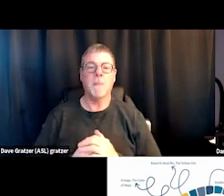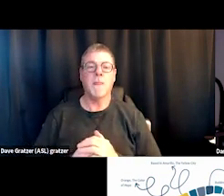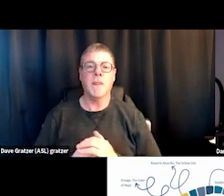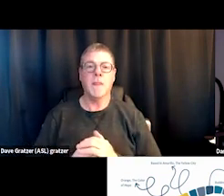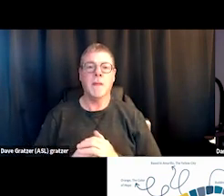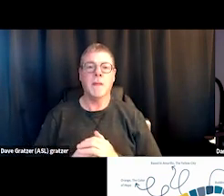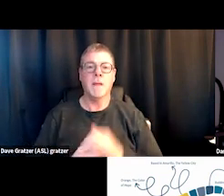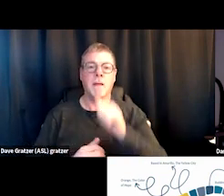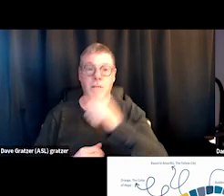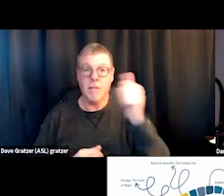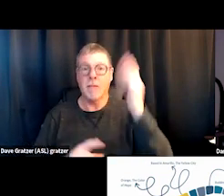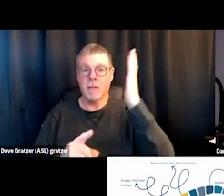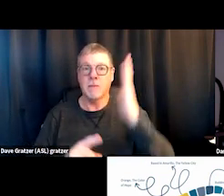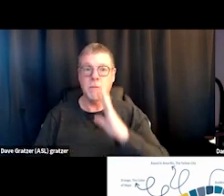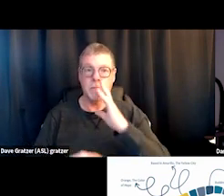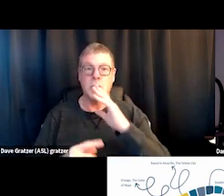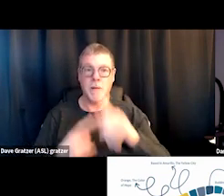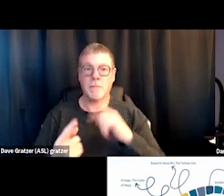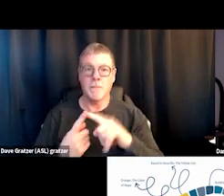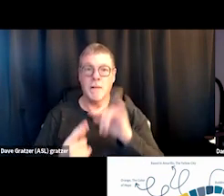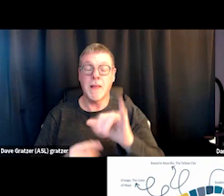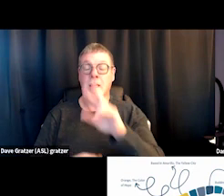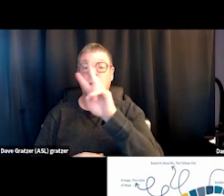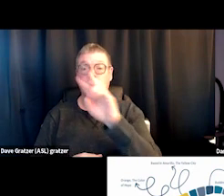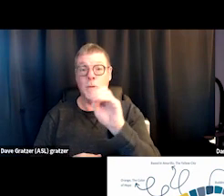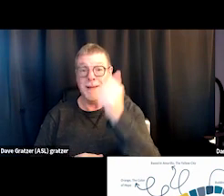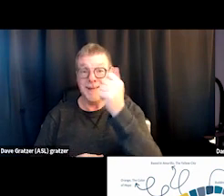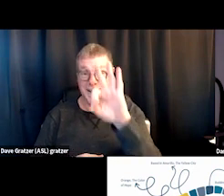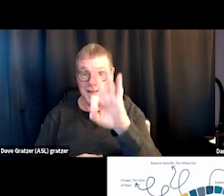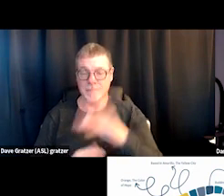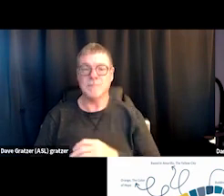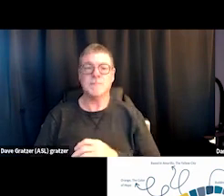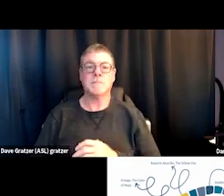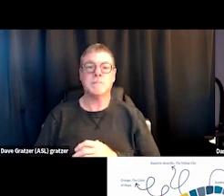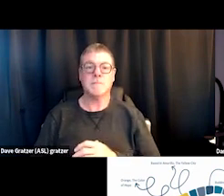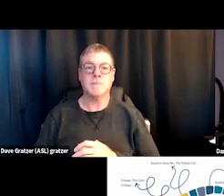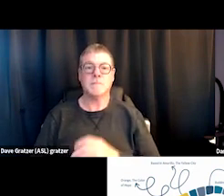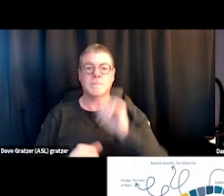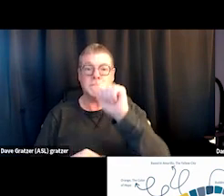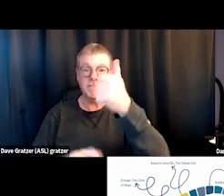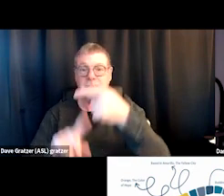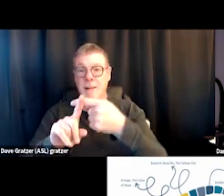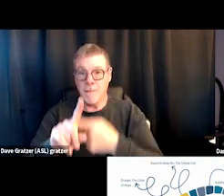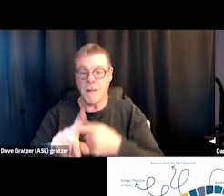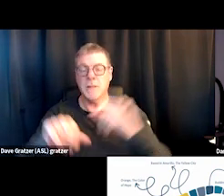the other speakers talk about whole health. So in 2019, after about 10 months of due diligence and,